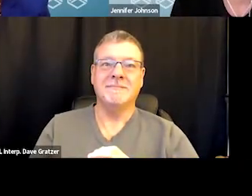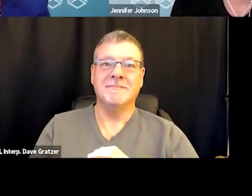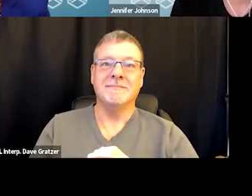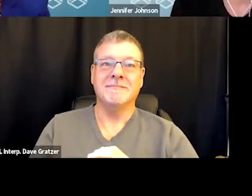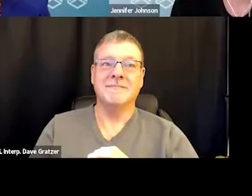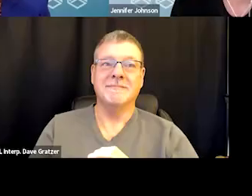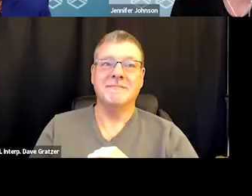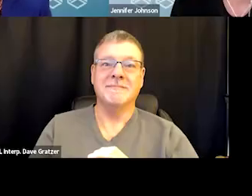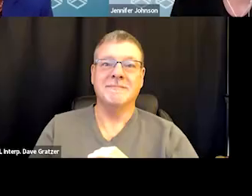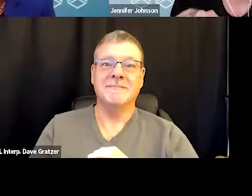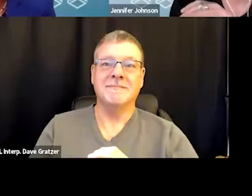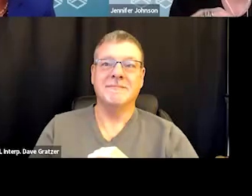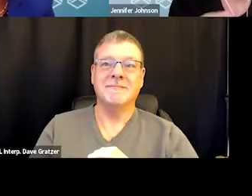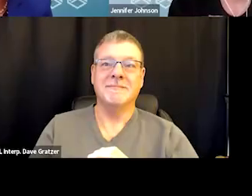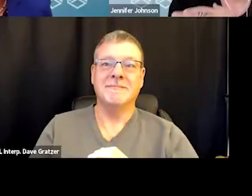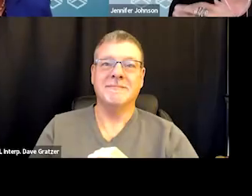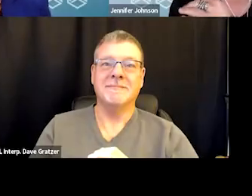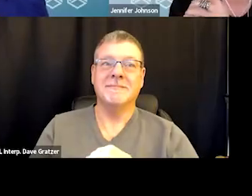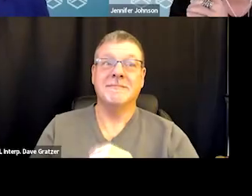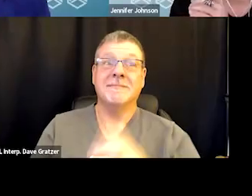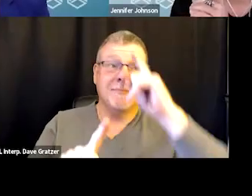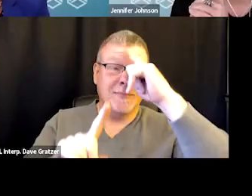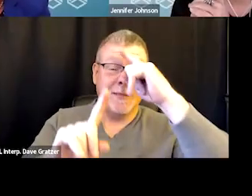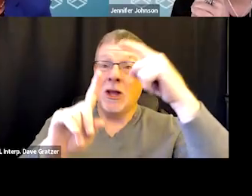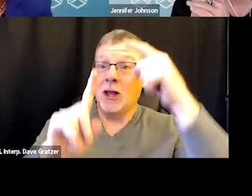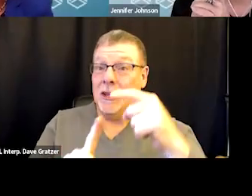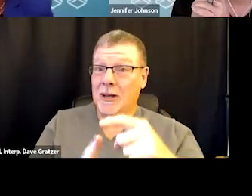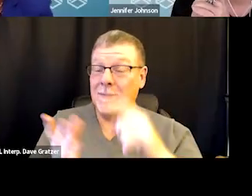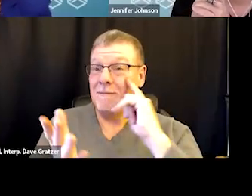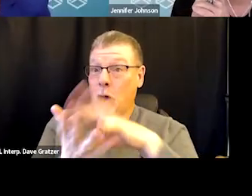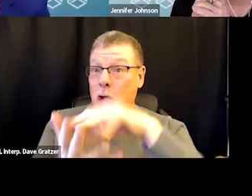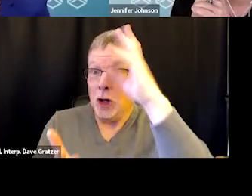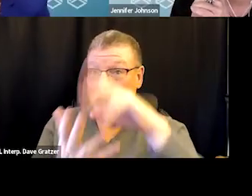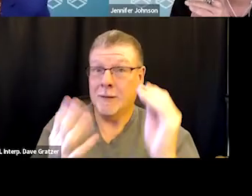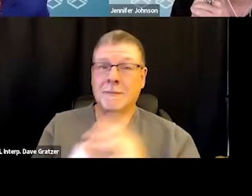So our learning objectives today, um, we're gonna be discussing, uh, all of